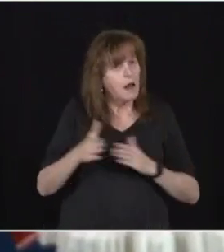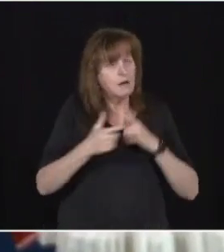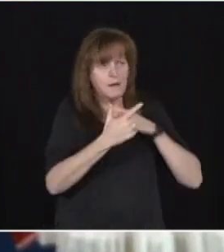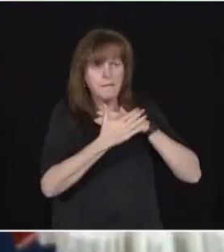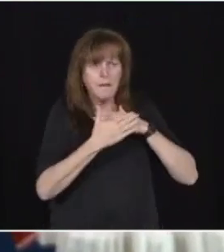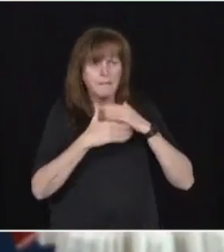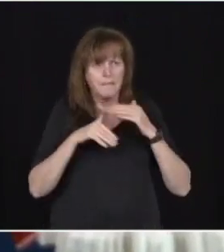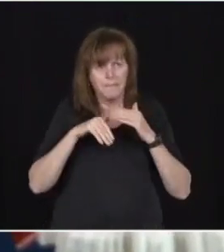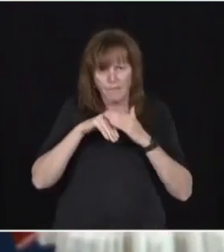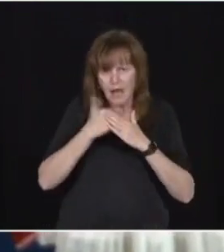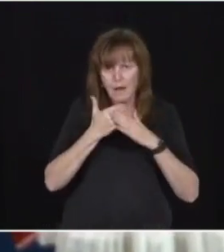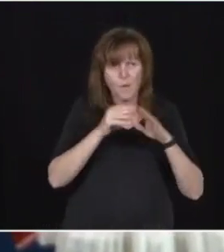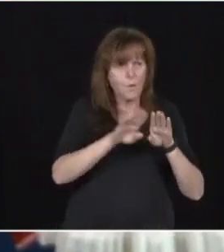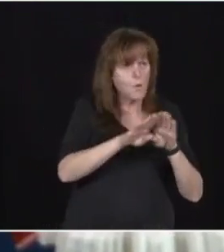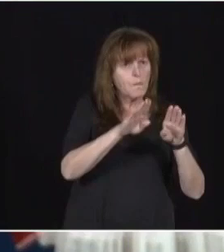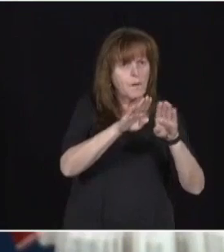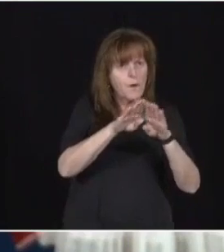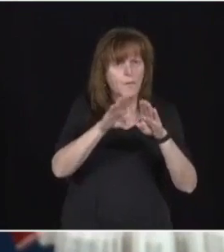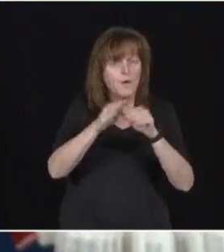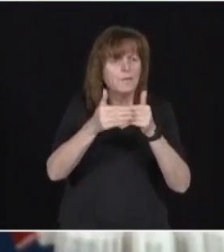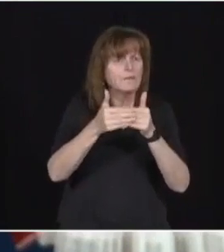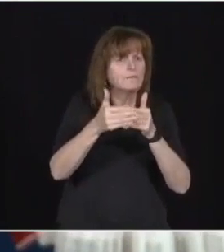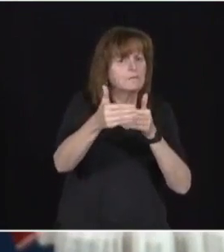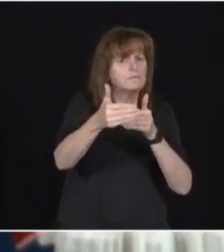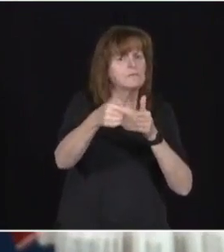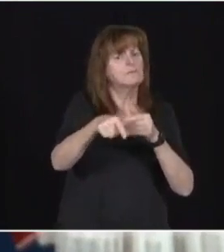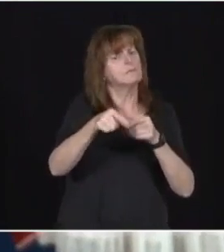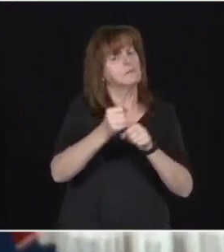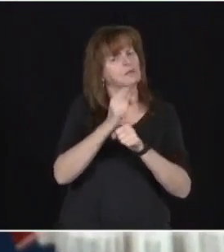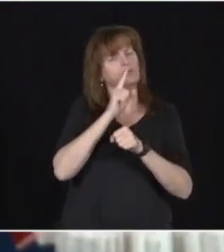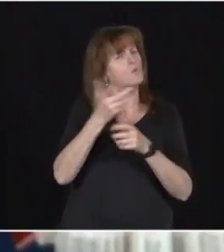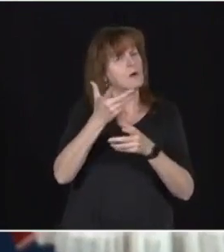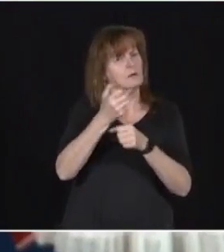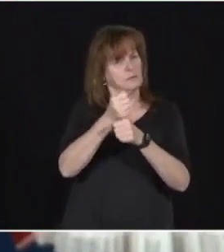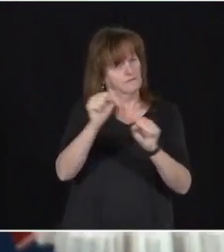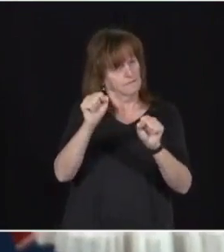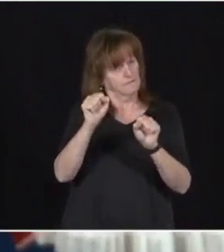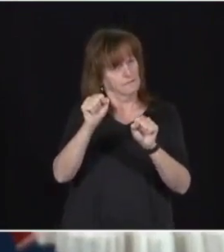evidence. For the students of this province, no